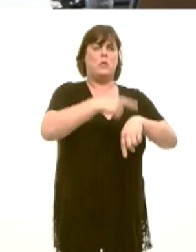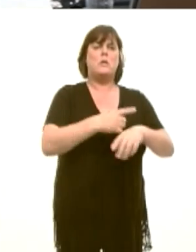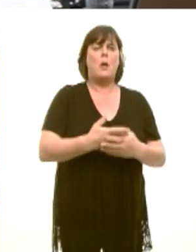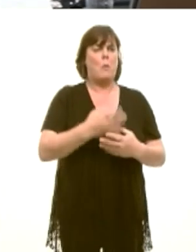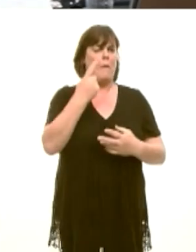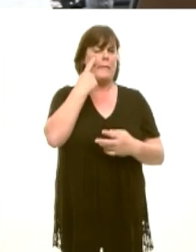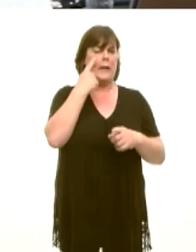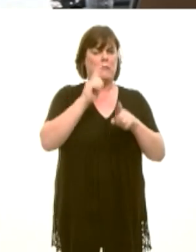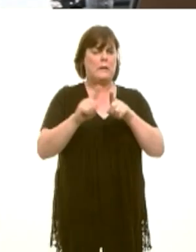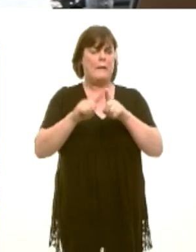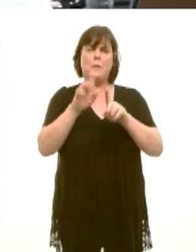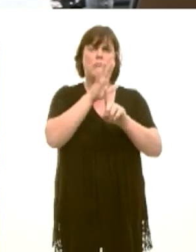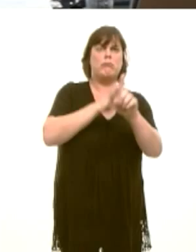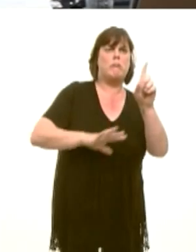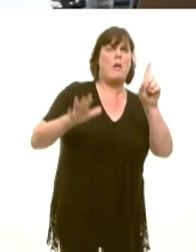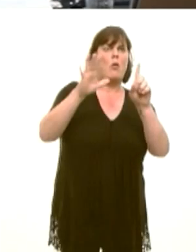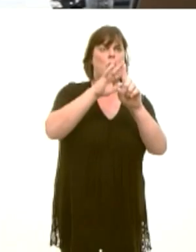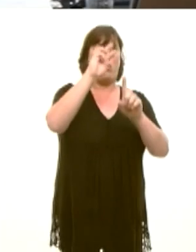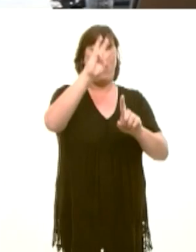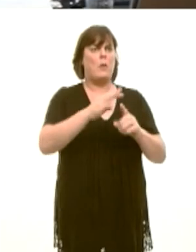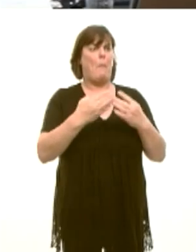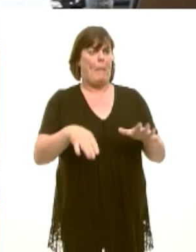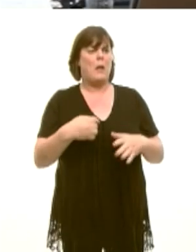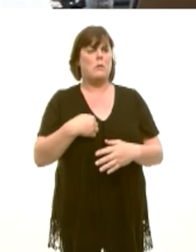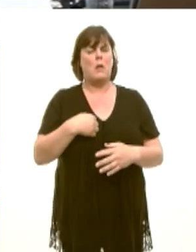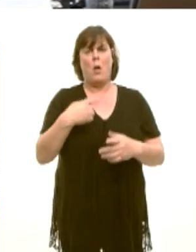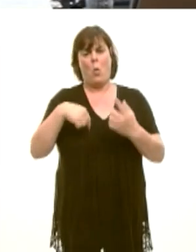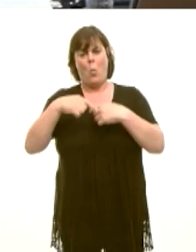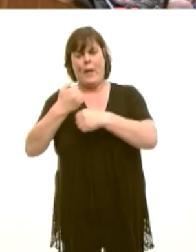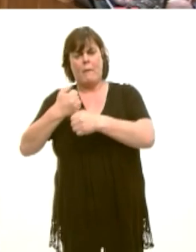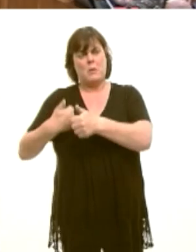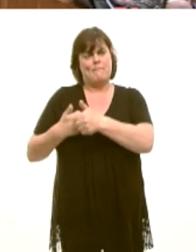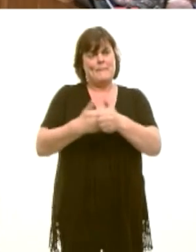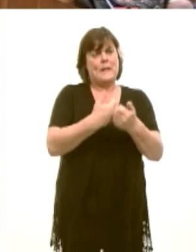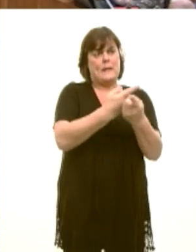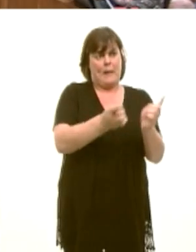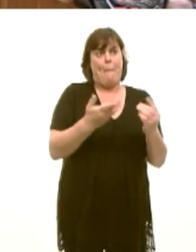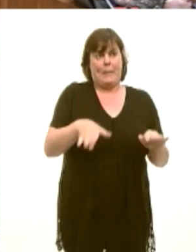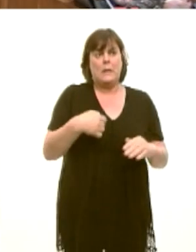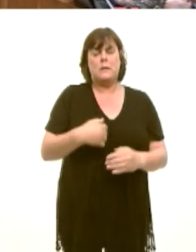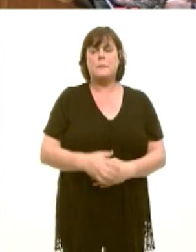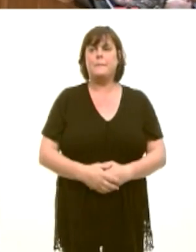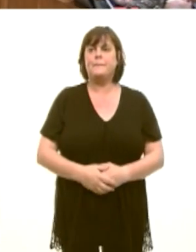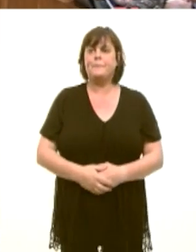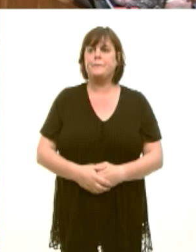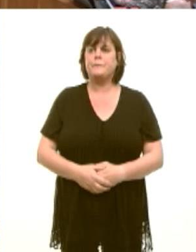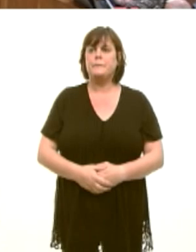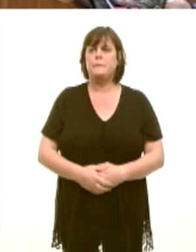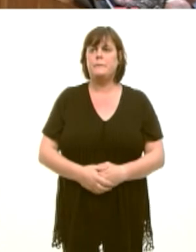Wales, and that is something that, as a Government, we have done to assist first-time buyers. Kirsty Williams: First Minister, some people will choose to rent, or indeed will never